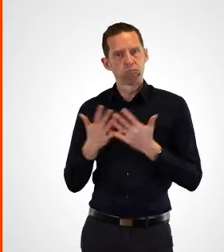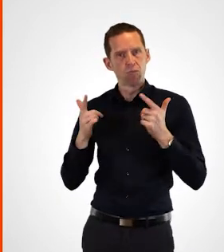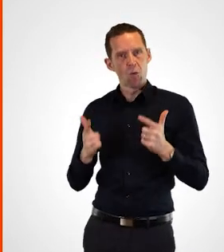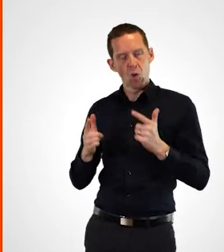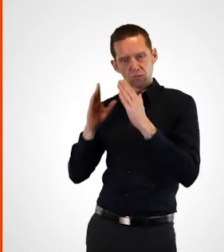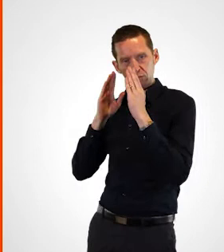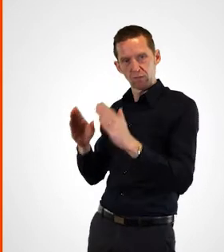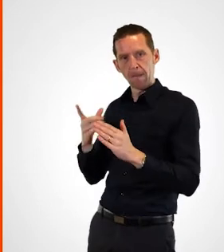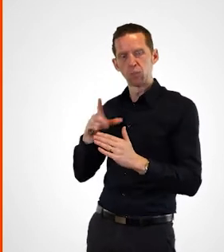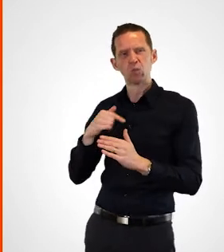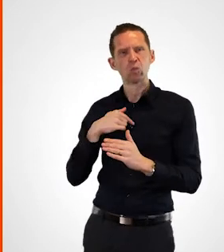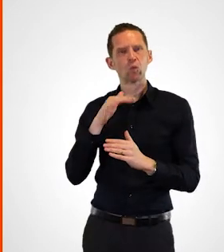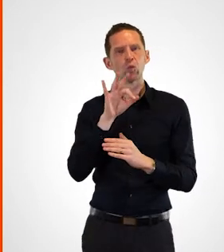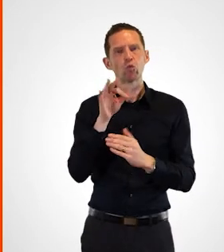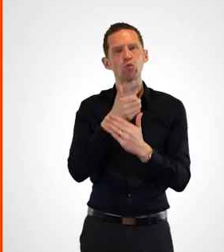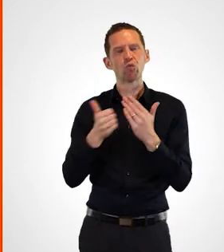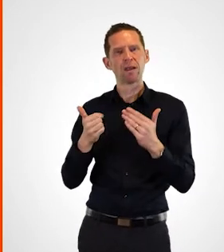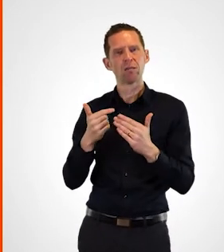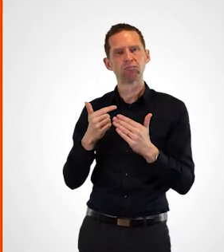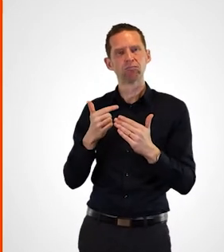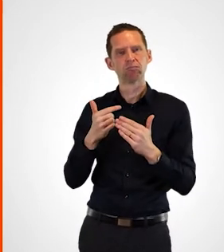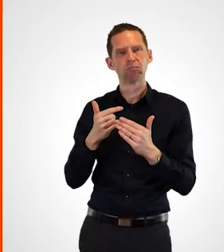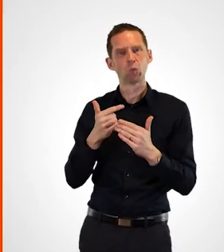it's not normally where we spend a lot of time talking to teachers